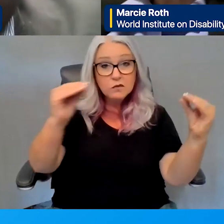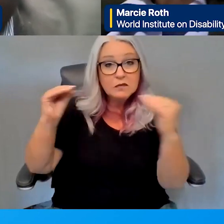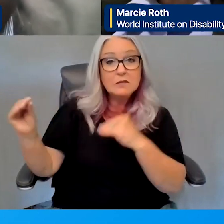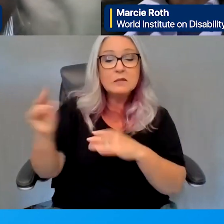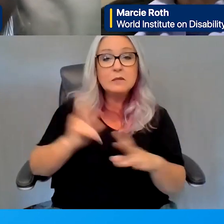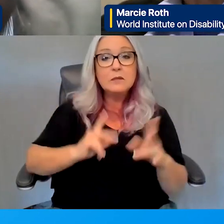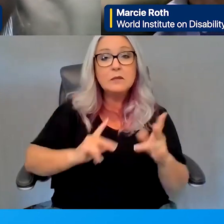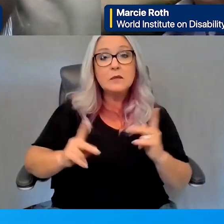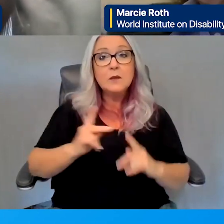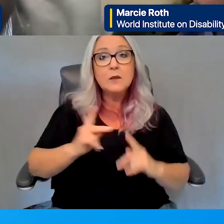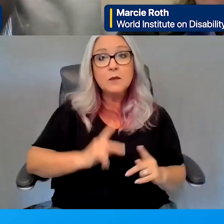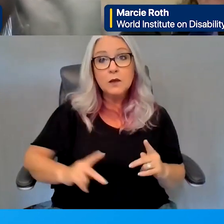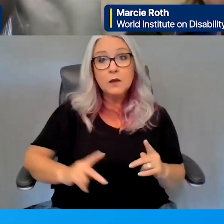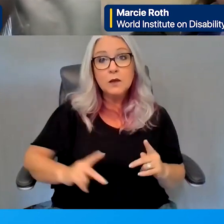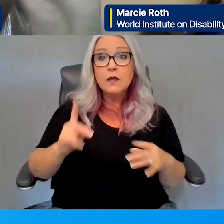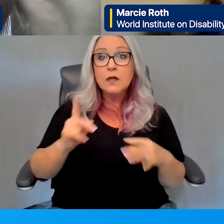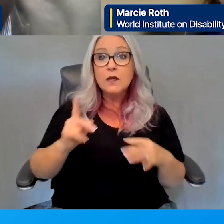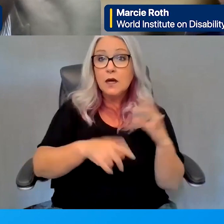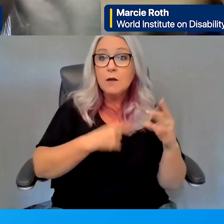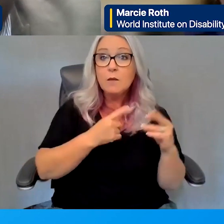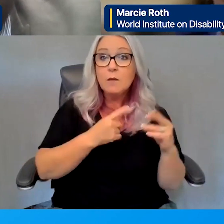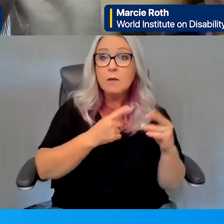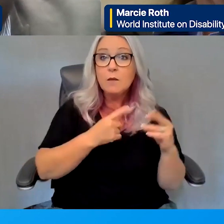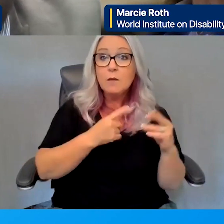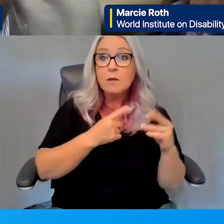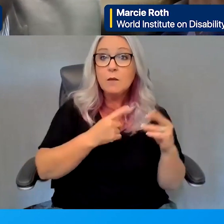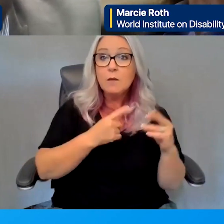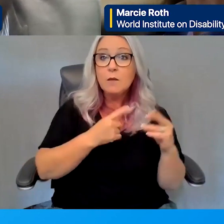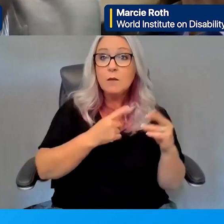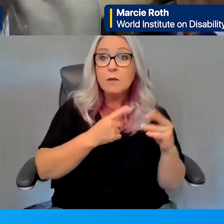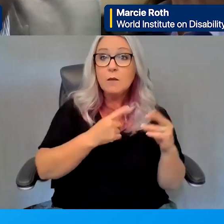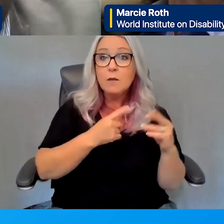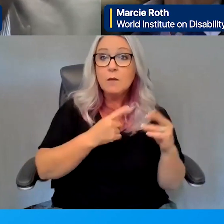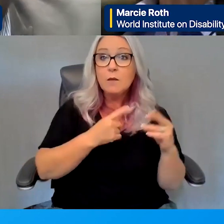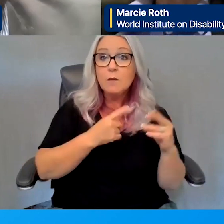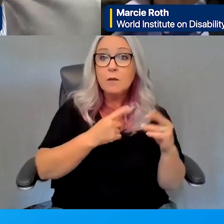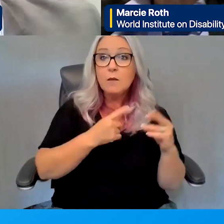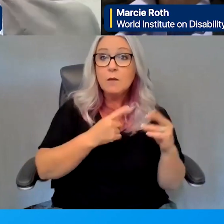about personal preparedness. And I certainly encourage